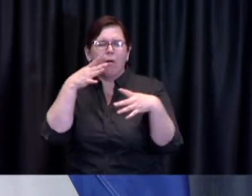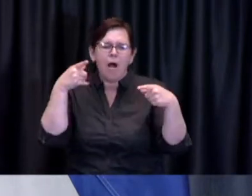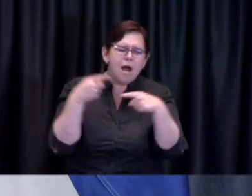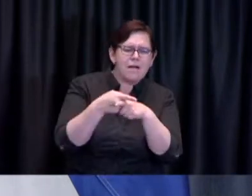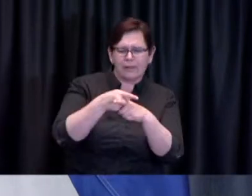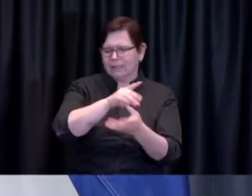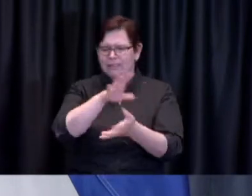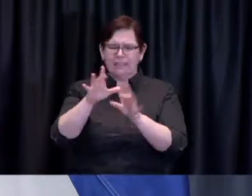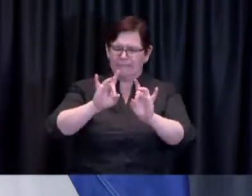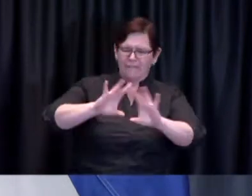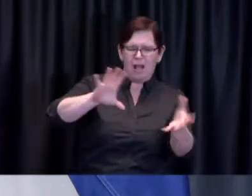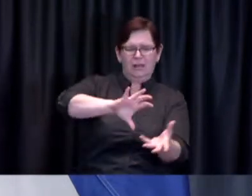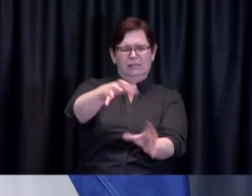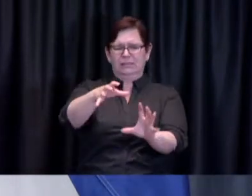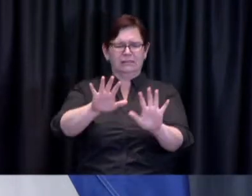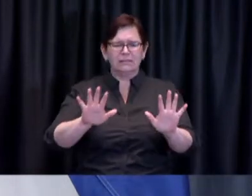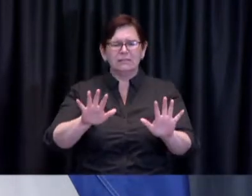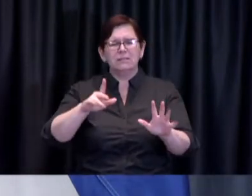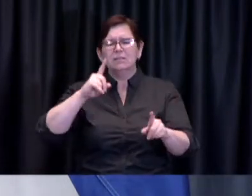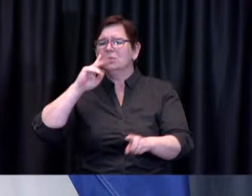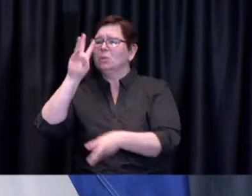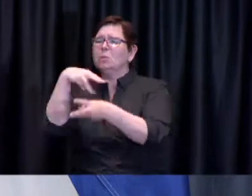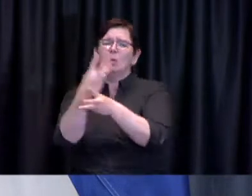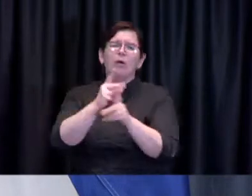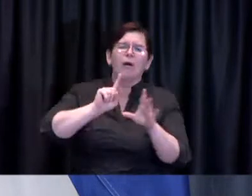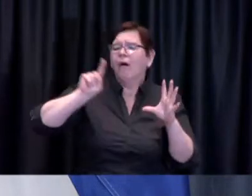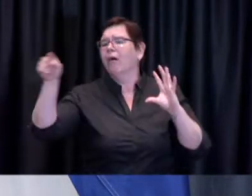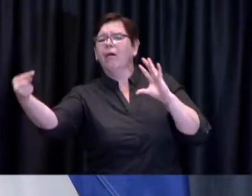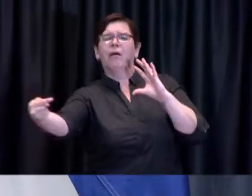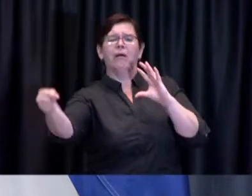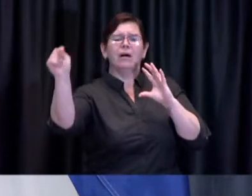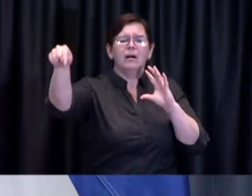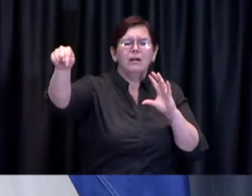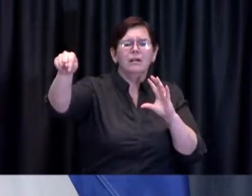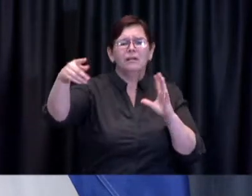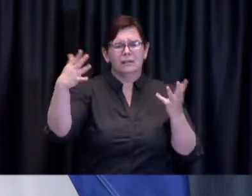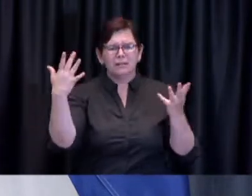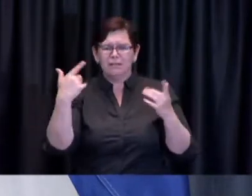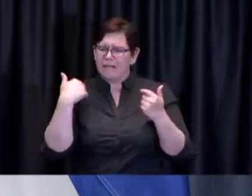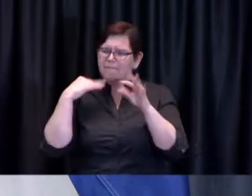of the world where we have many friends and loved ones of our residents here in the city of Toronto